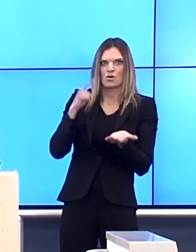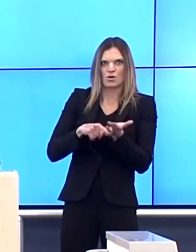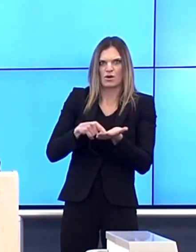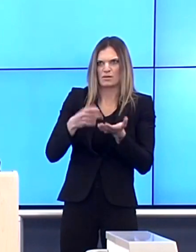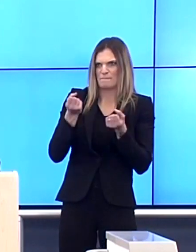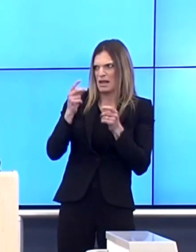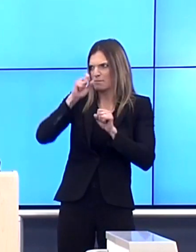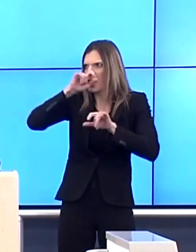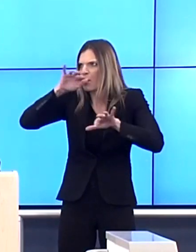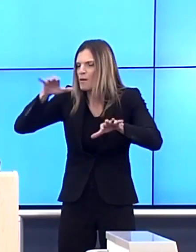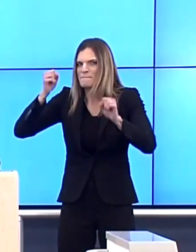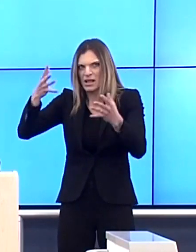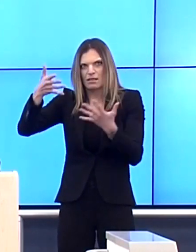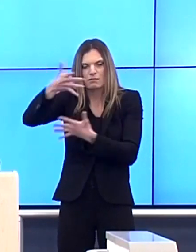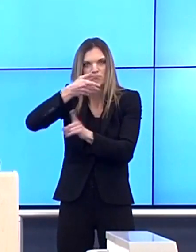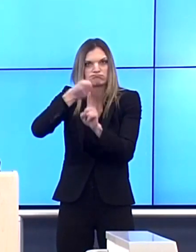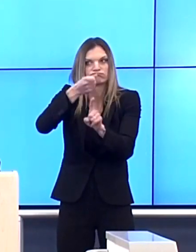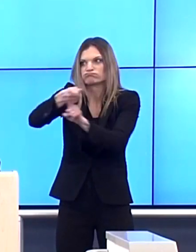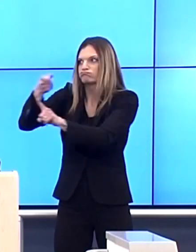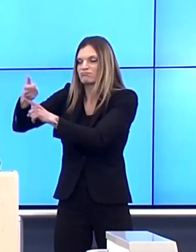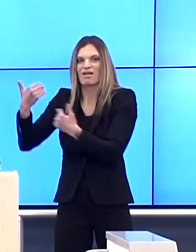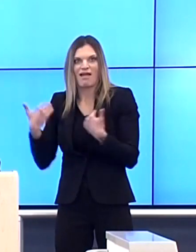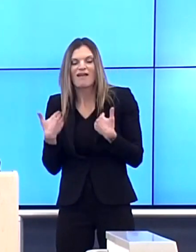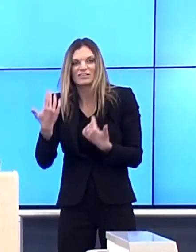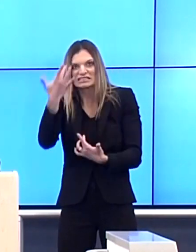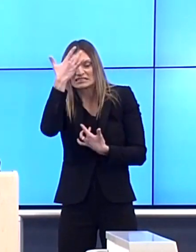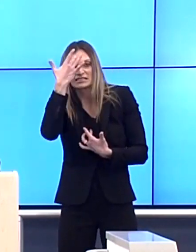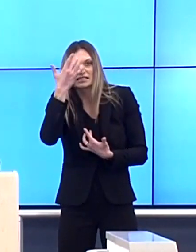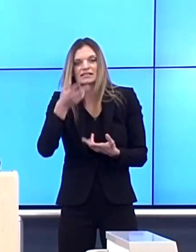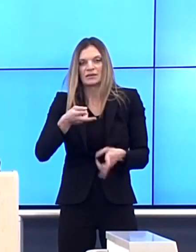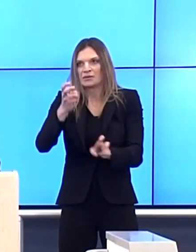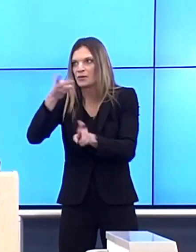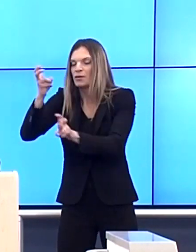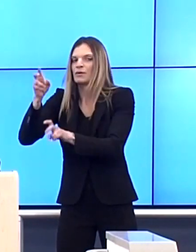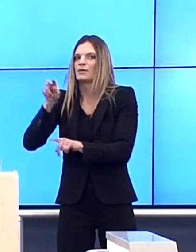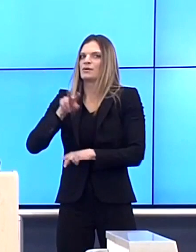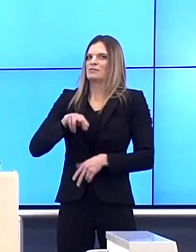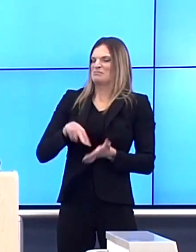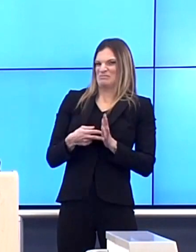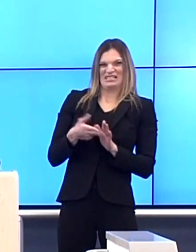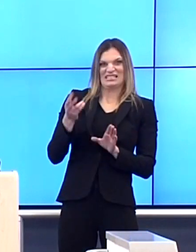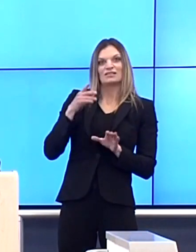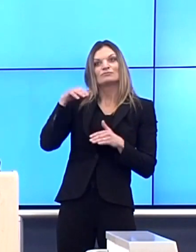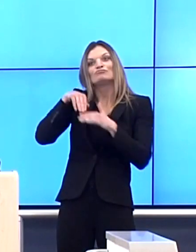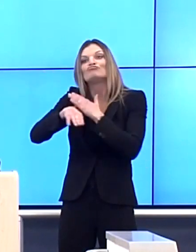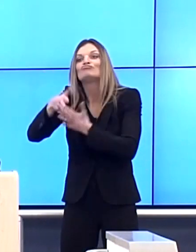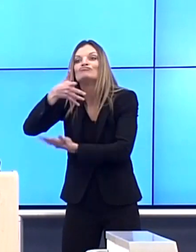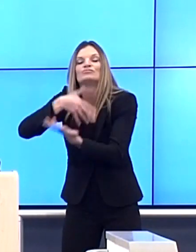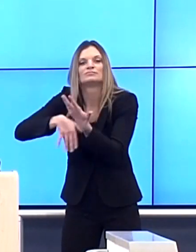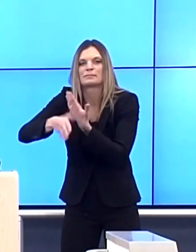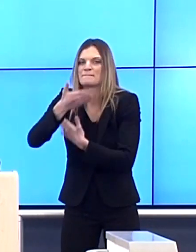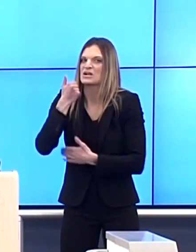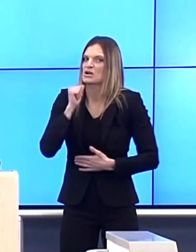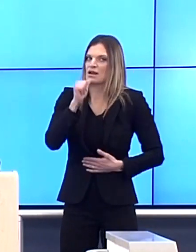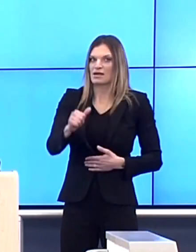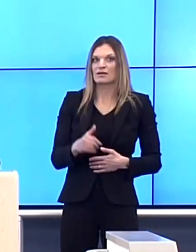OTHERS. AND THAT THE RATES WE ARE SEEING AND THAT THE RATES WE ARE SEEING RIGHT NOW, THAT LIKELIHOOD IS RIGHT NOW, THAT LIKELIHOOD IS QUITE HIGH. QUITE HIGH. AVOID INDOOR GATHERINGS IF YOU